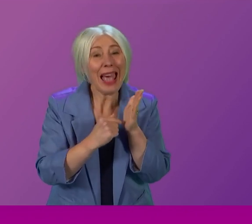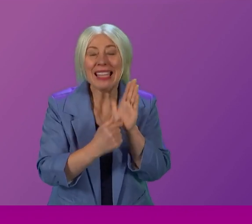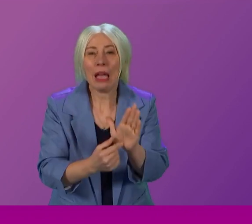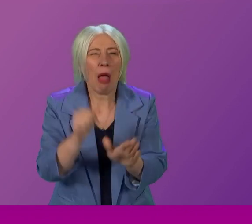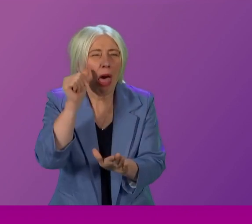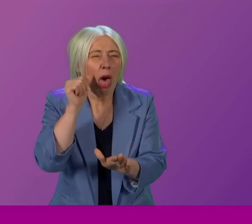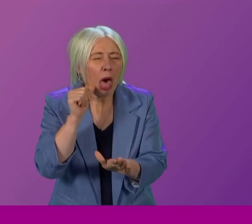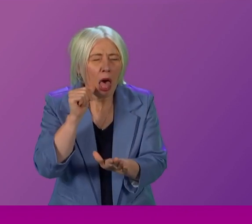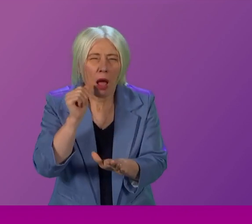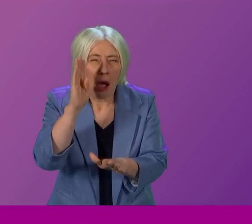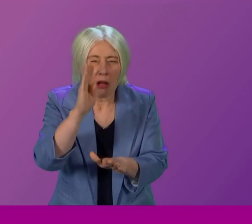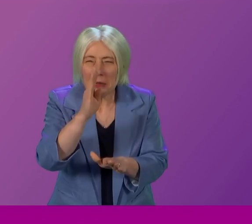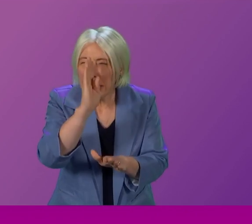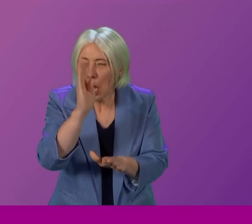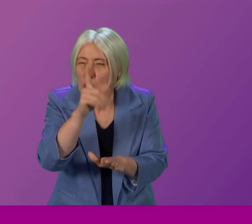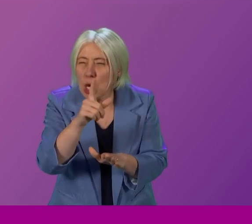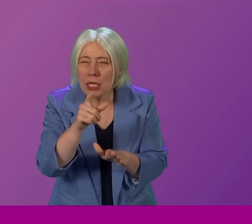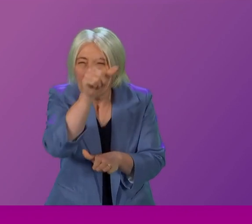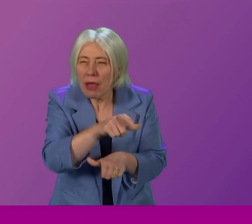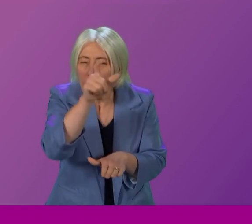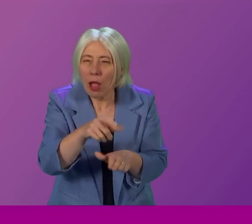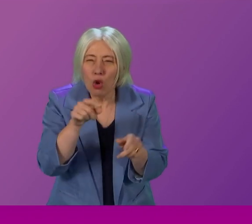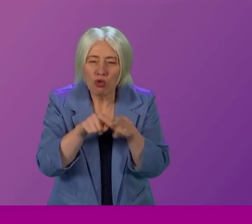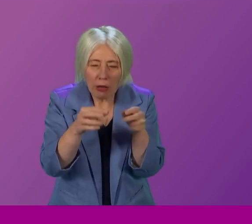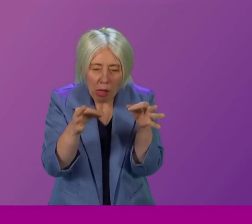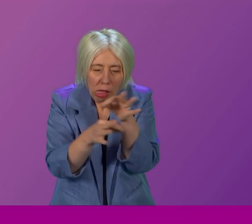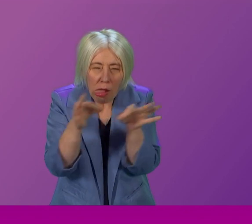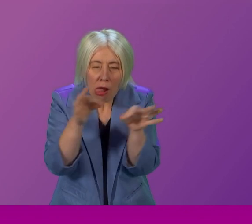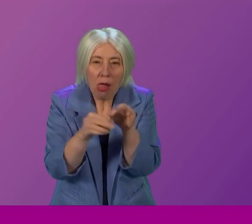dangerous individuals who are exploiting this ridiculous situation.”